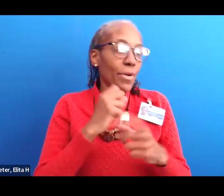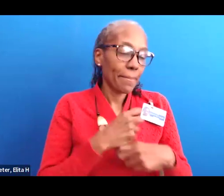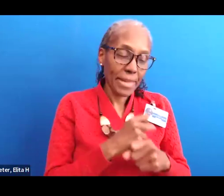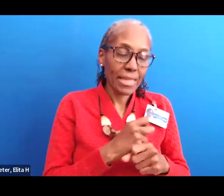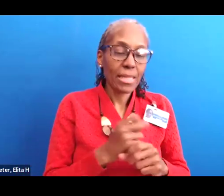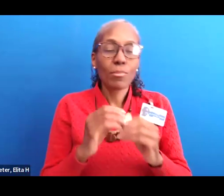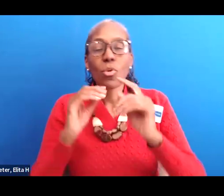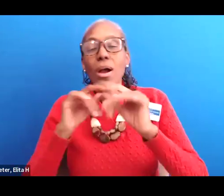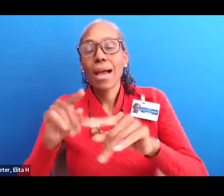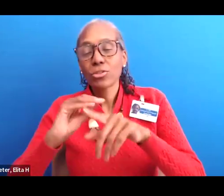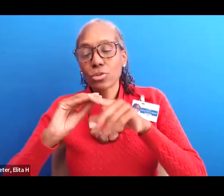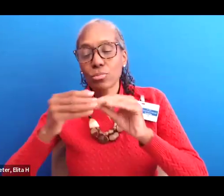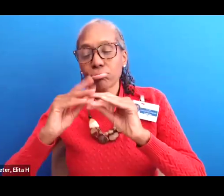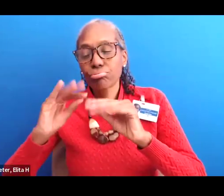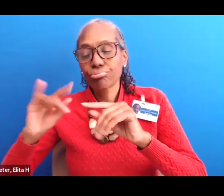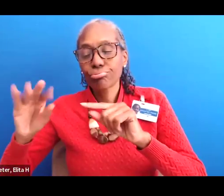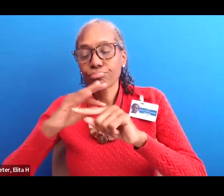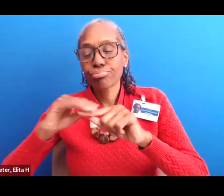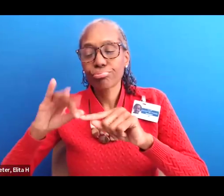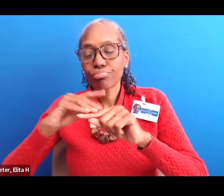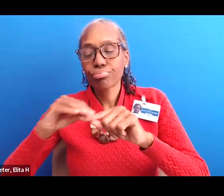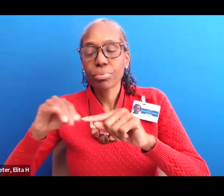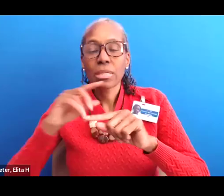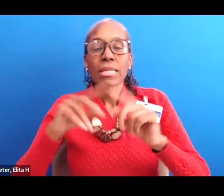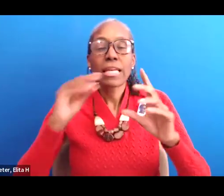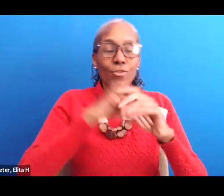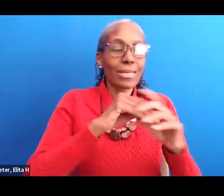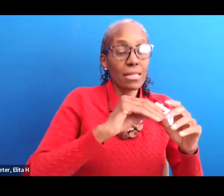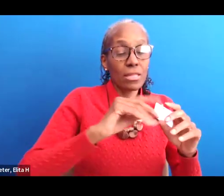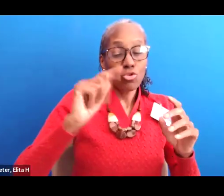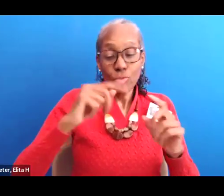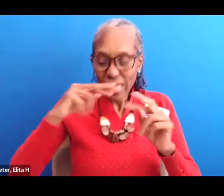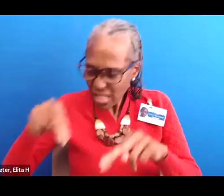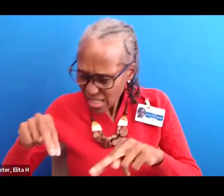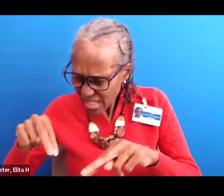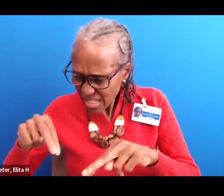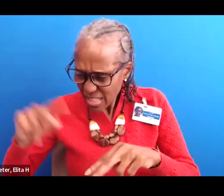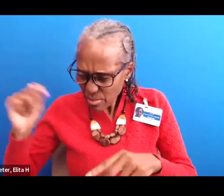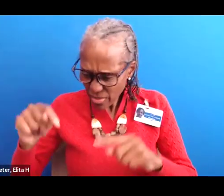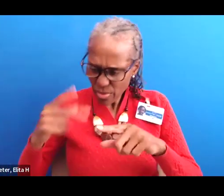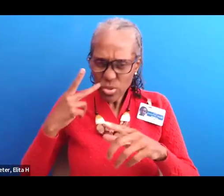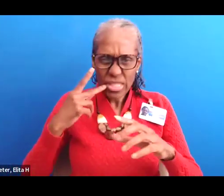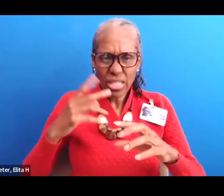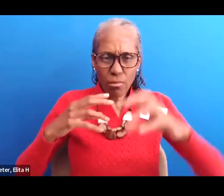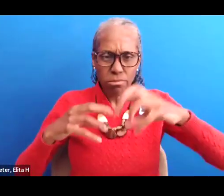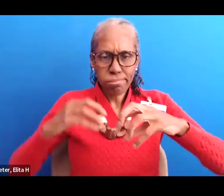Sometimes, especially when you look at the urine, if it's in the toilet, sometimes you'll see little bubbles in there.